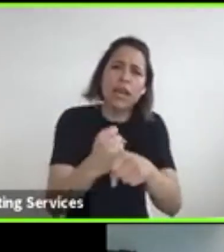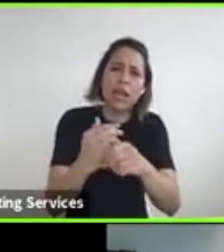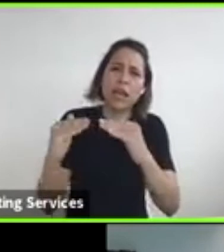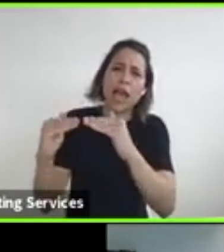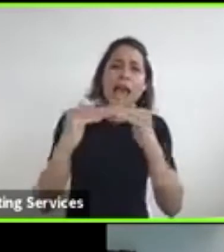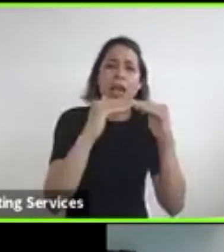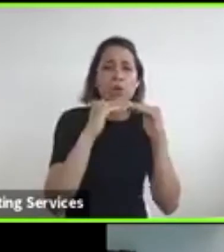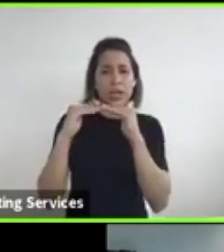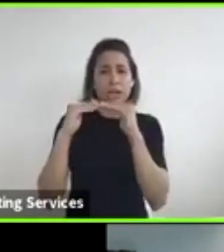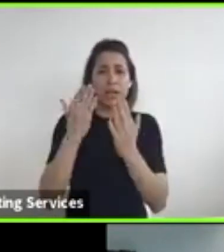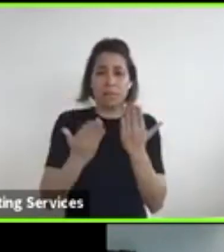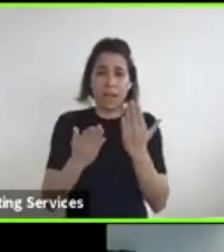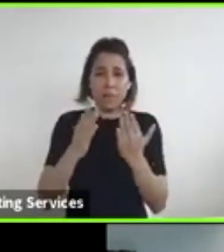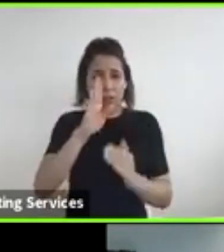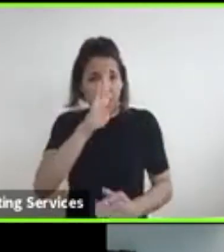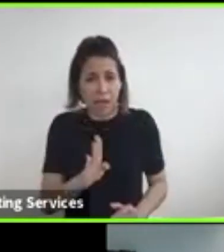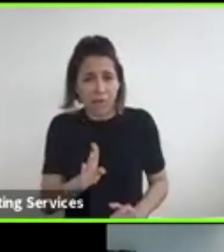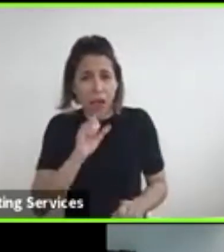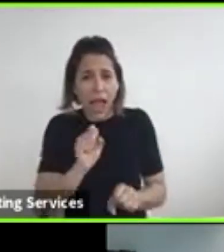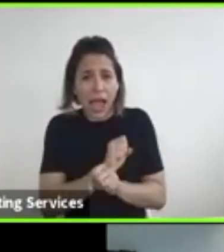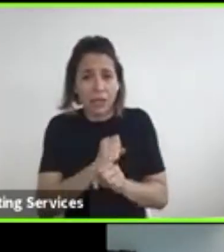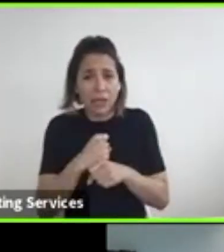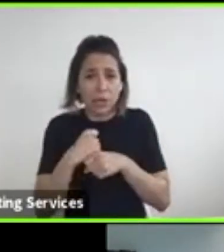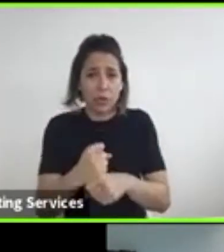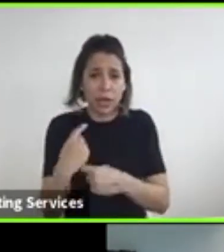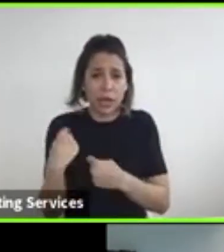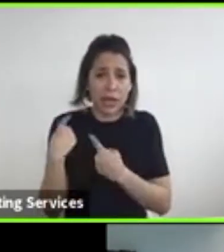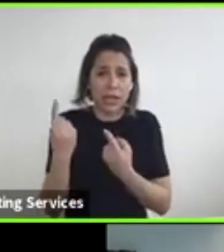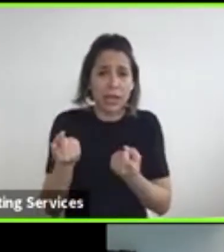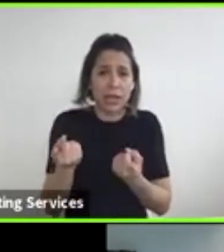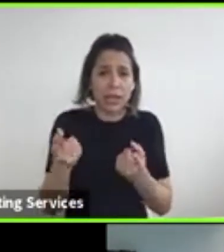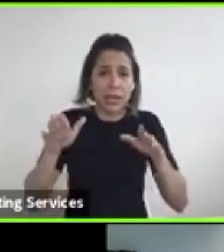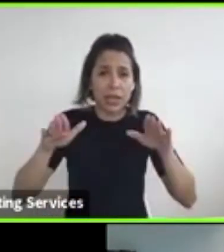CREATED, YET. IN THINKING THROUGH THIS SESSION,